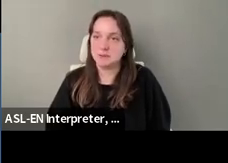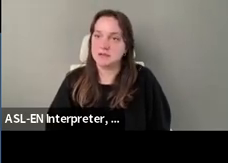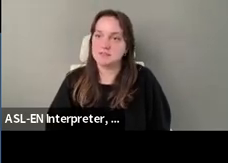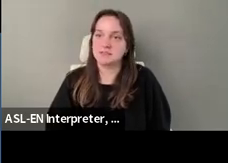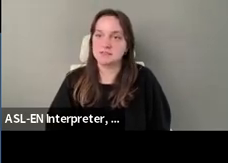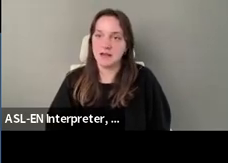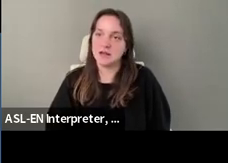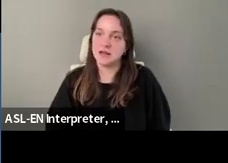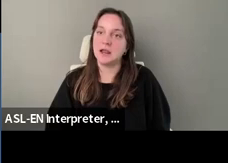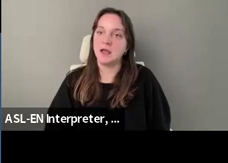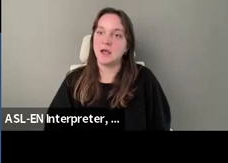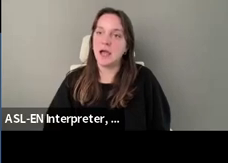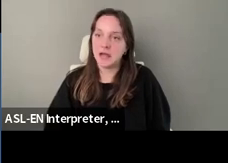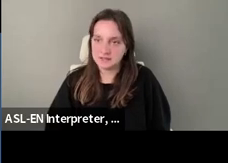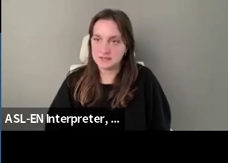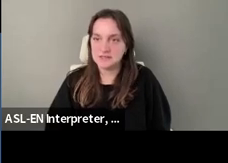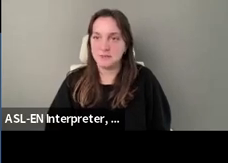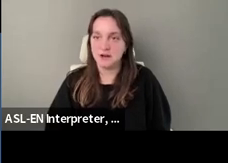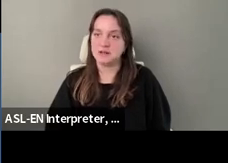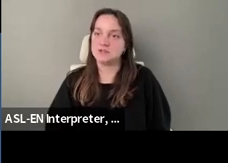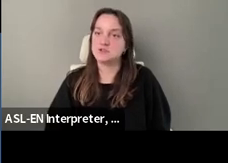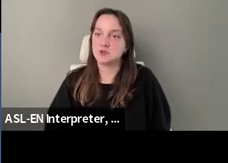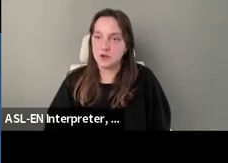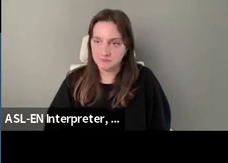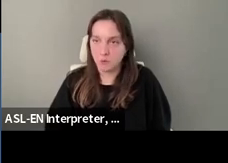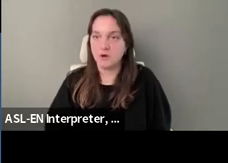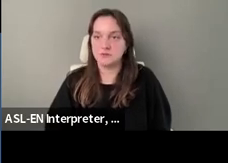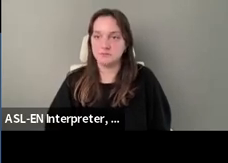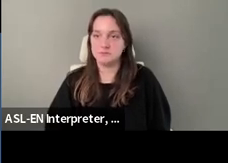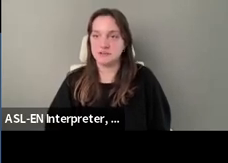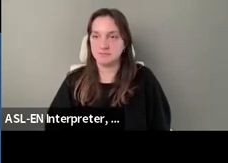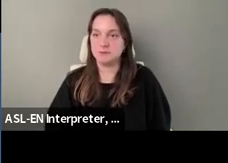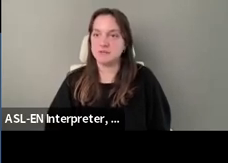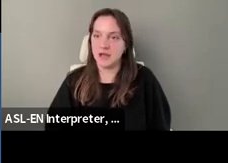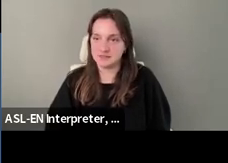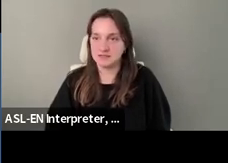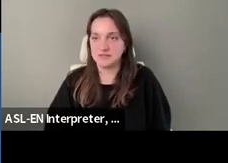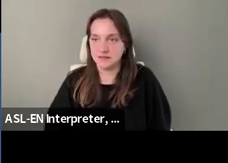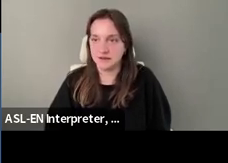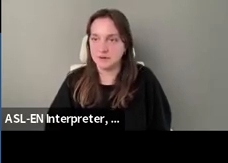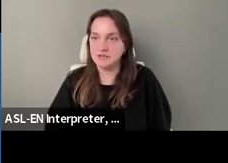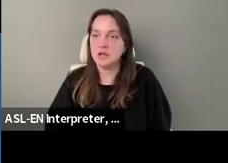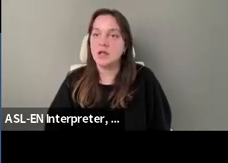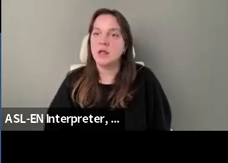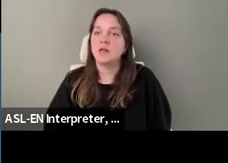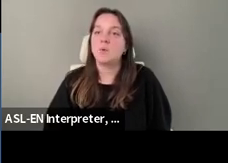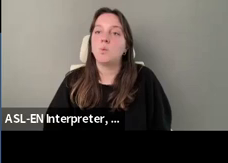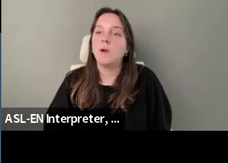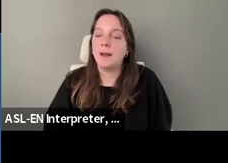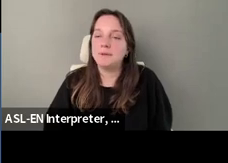because society has these barriers for deaf people to access sign language, what happens is many deaf children miss that critical period of